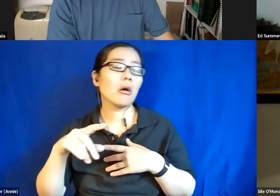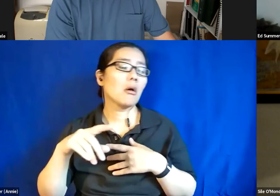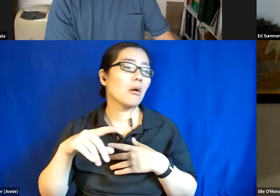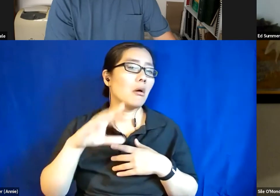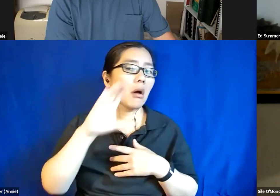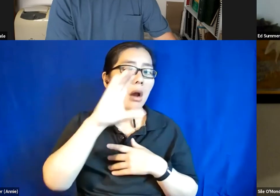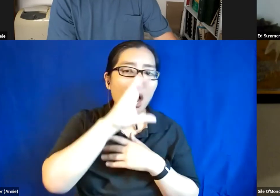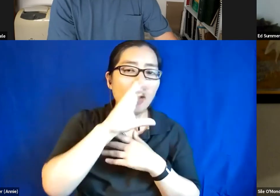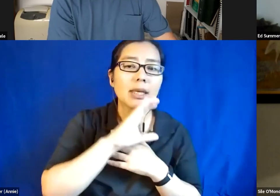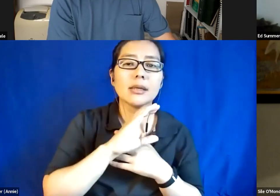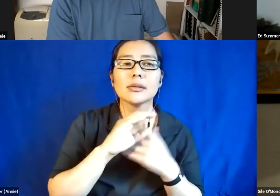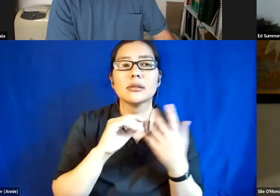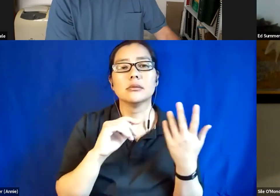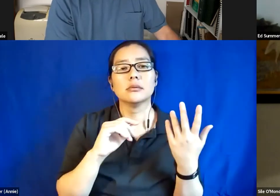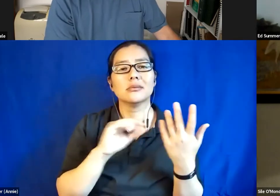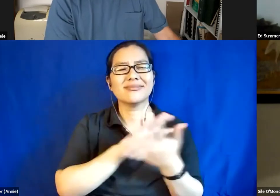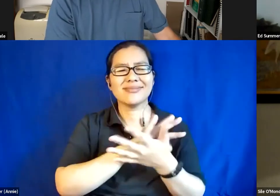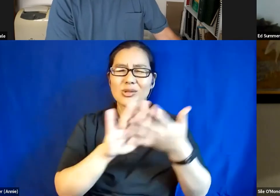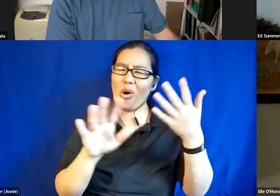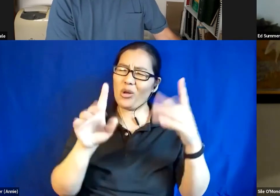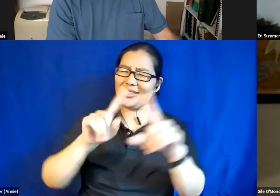activities that go beyond just